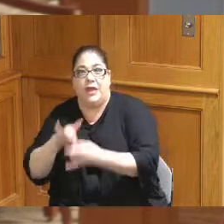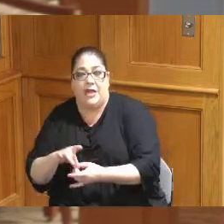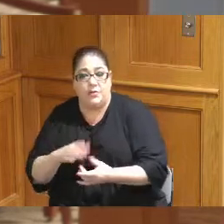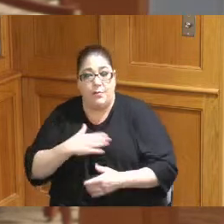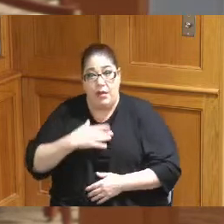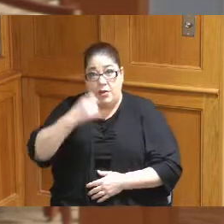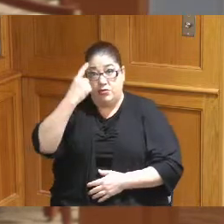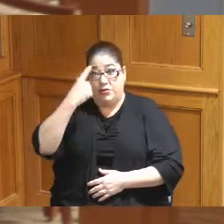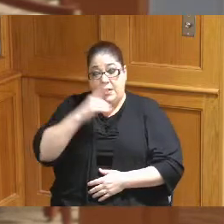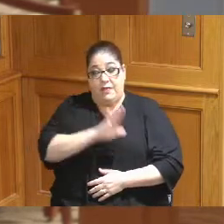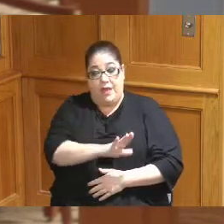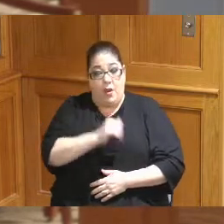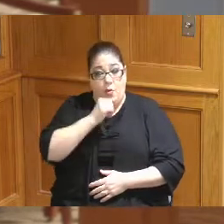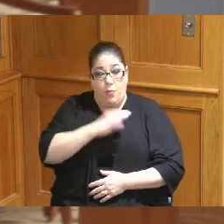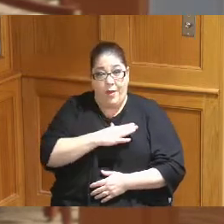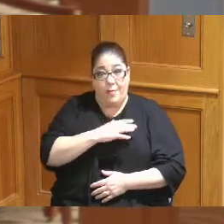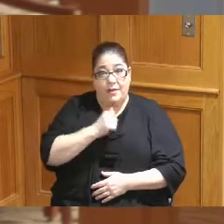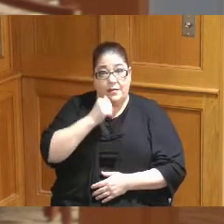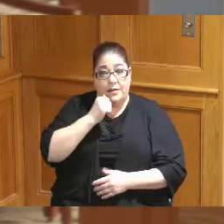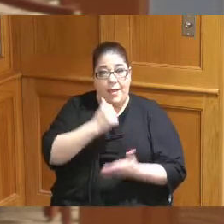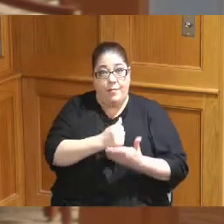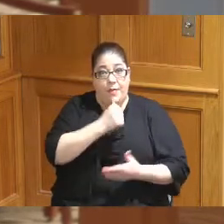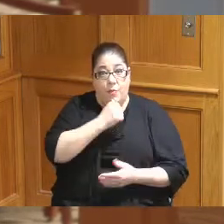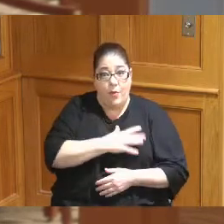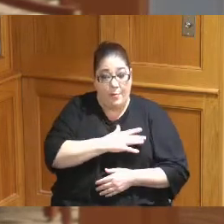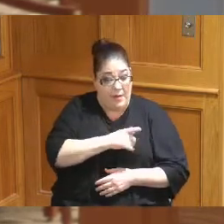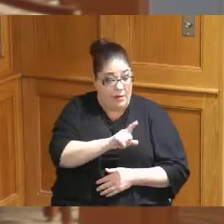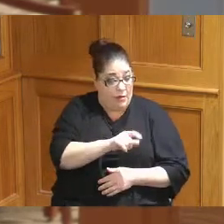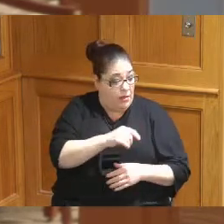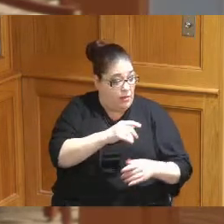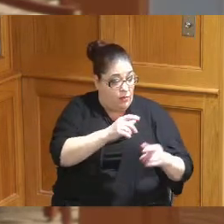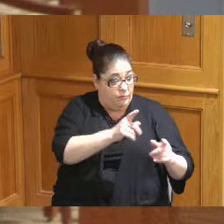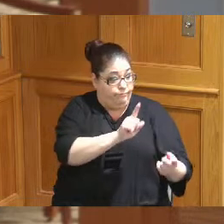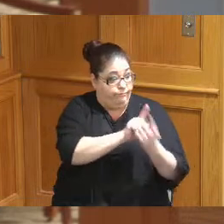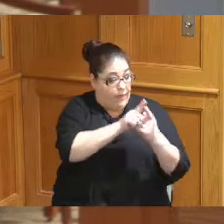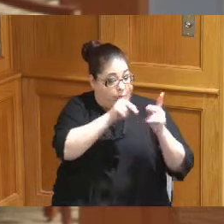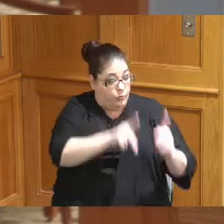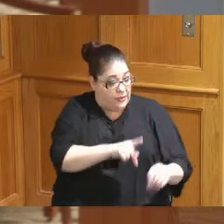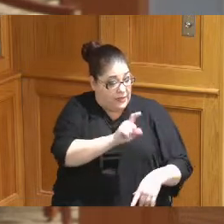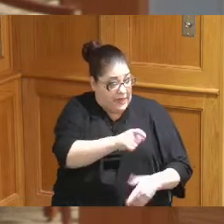they have some one who needs the housing or shelter option the YWCA could provide it and